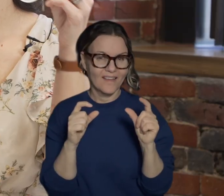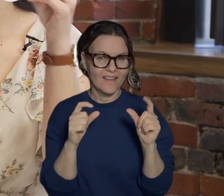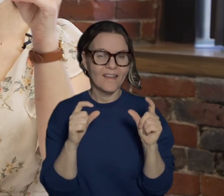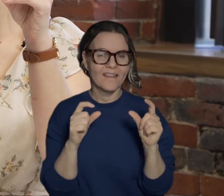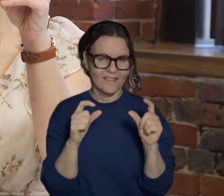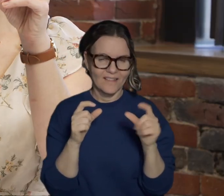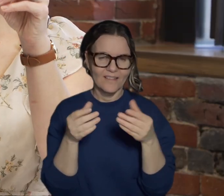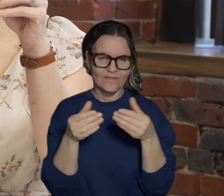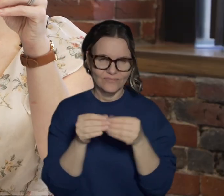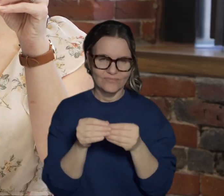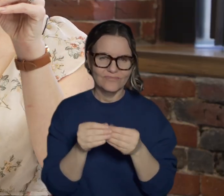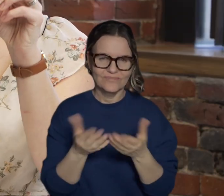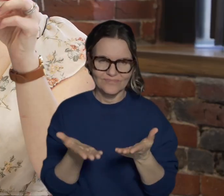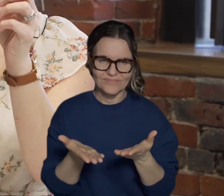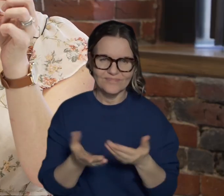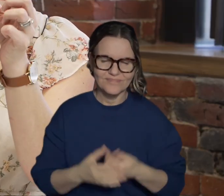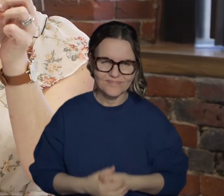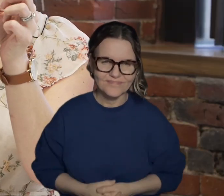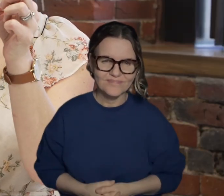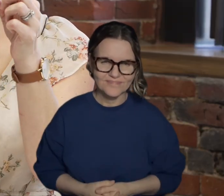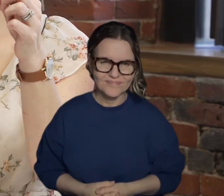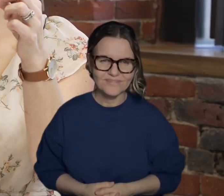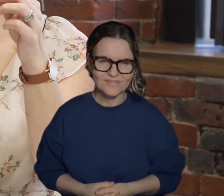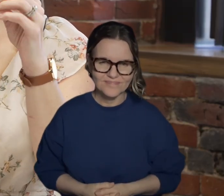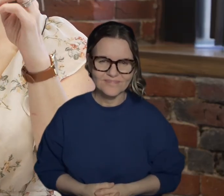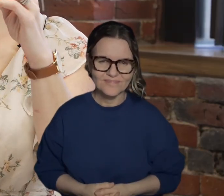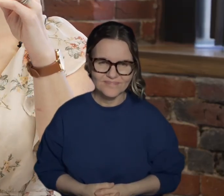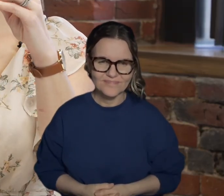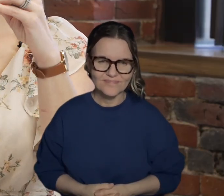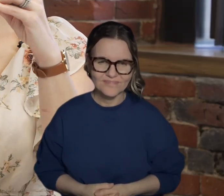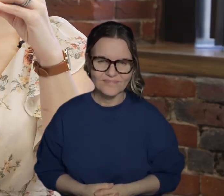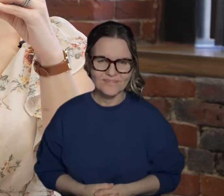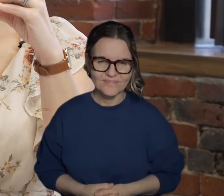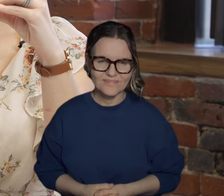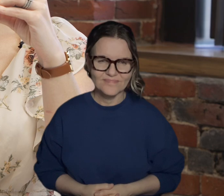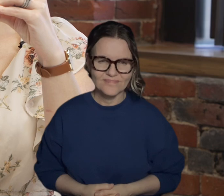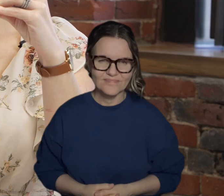well and you're going to bring that around the back and fully seal all the way around